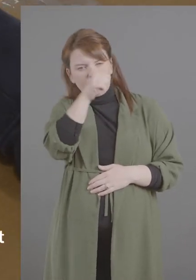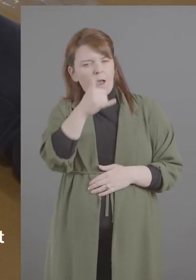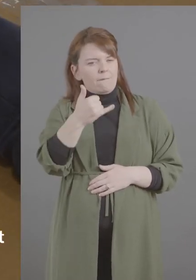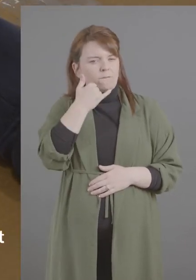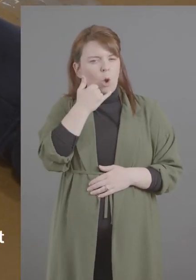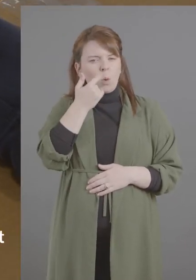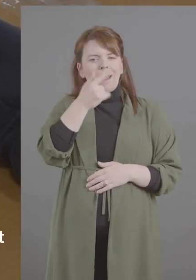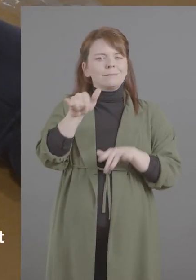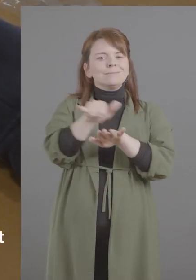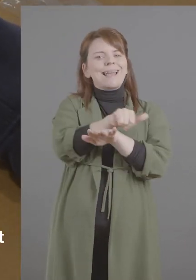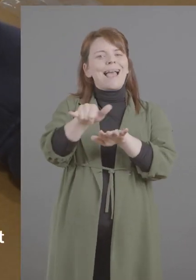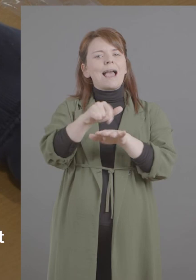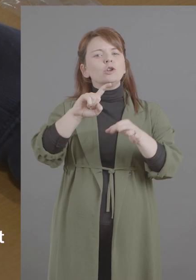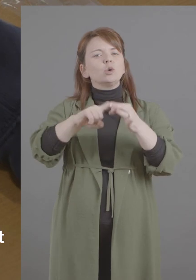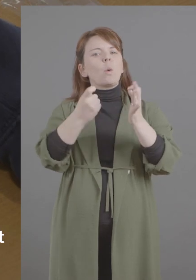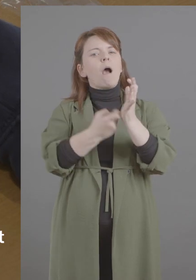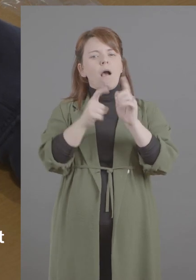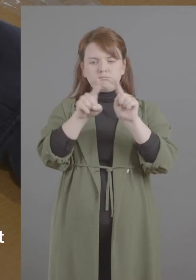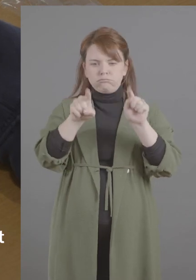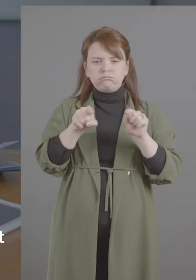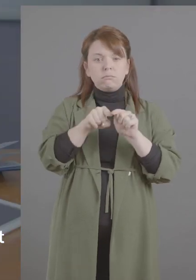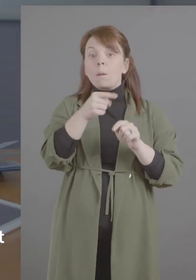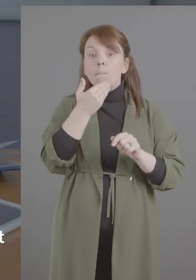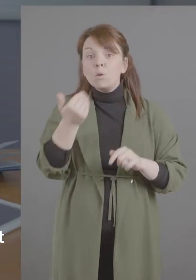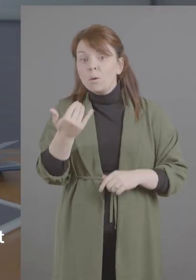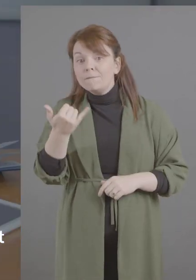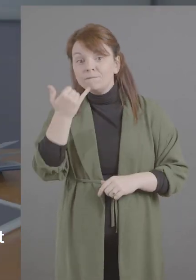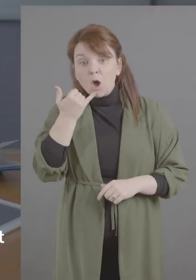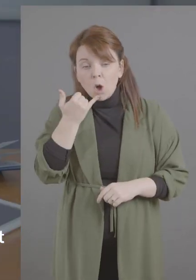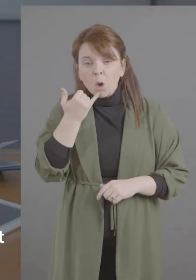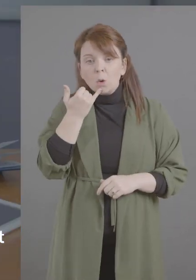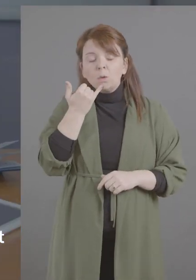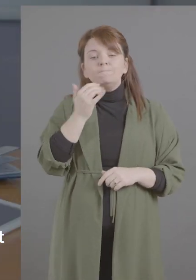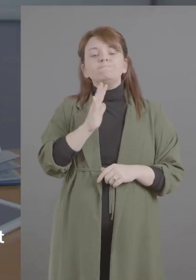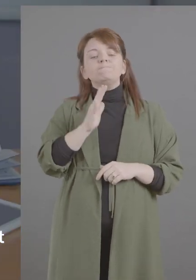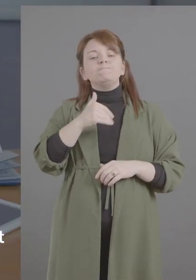The fastest way to report your result is by using a smartphone to scan the QR code at the top of